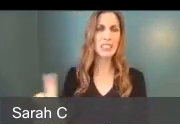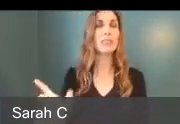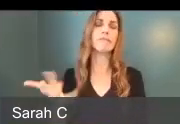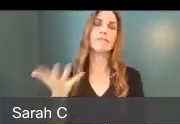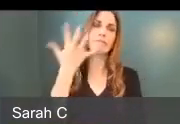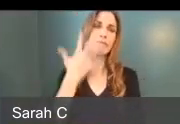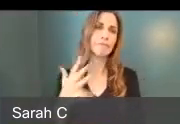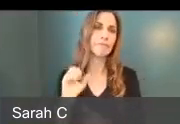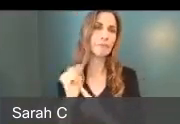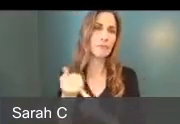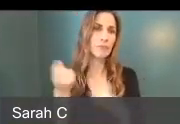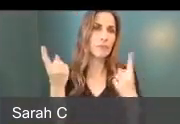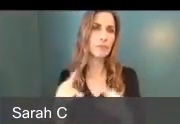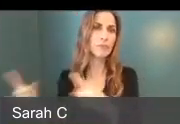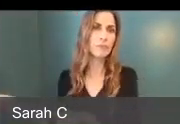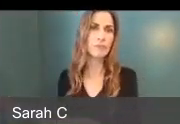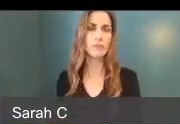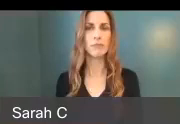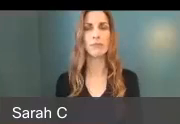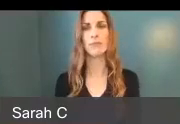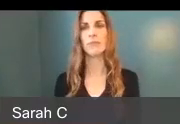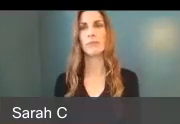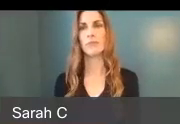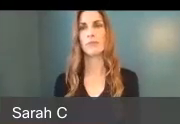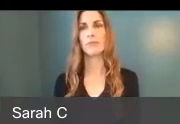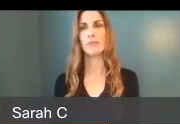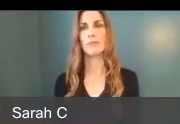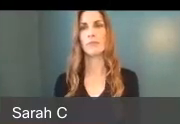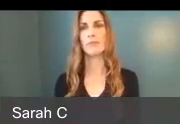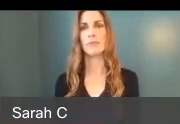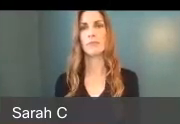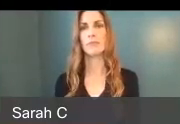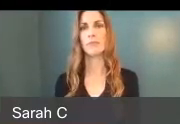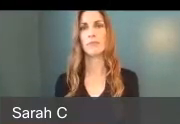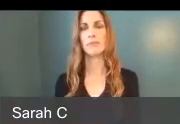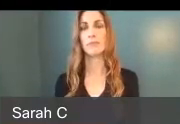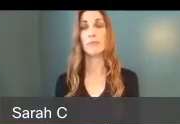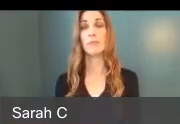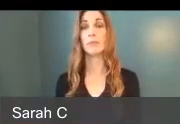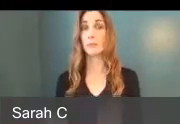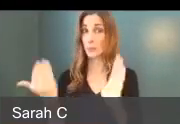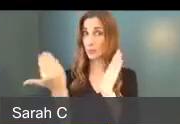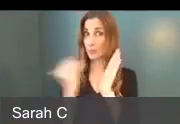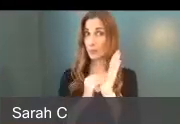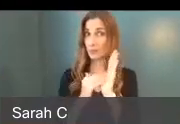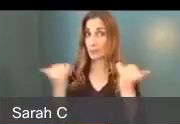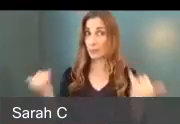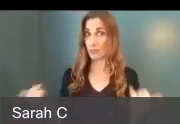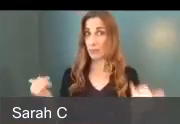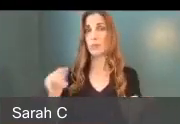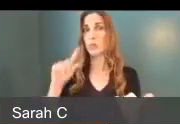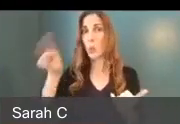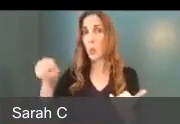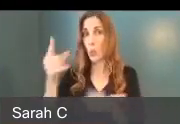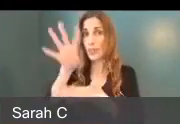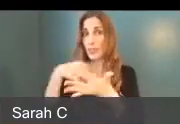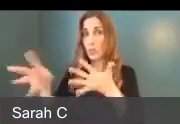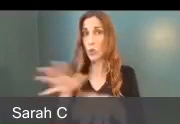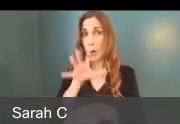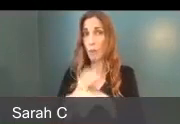all the way around. Again, we are right now only scheduling appointments for people in the 1A group.